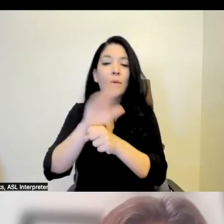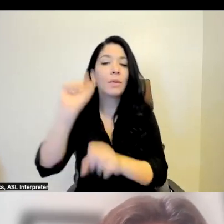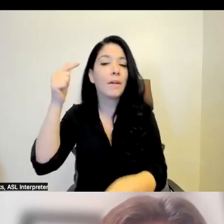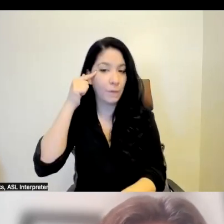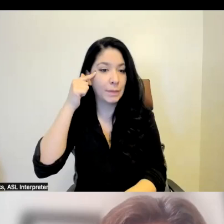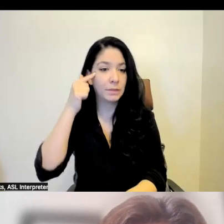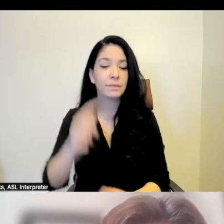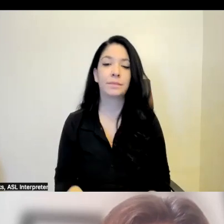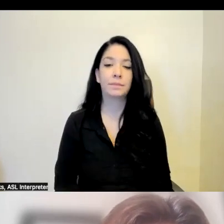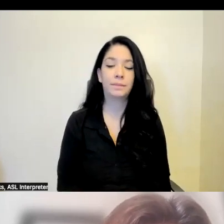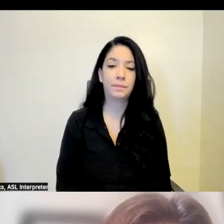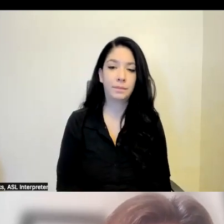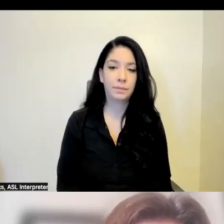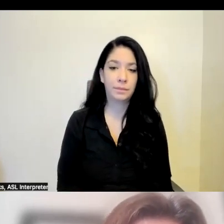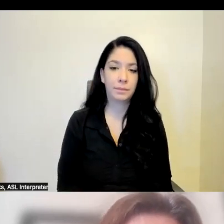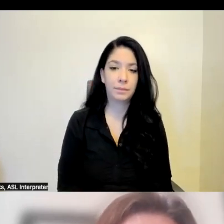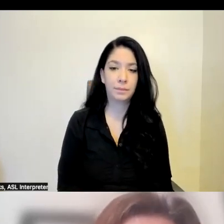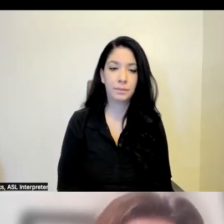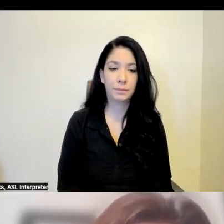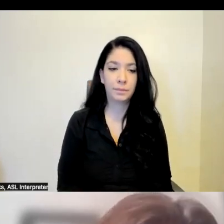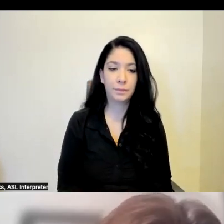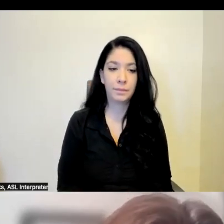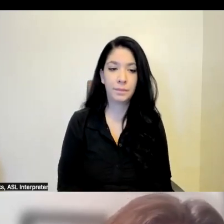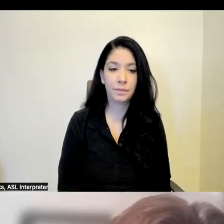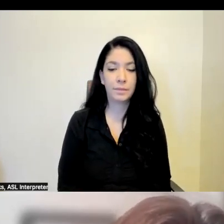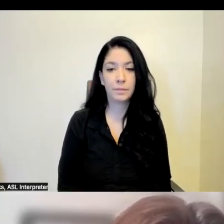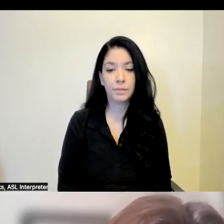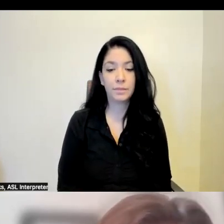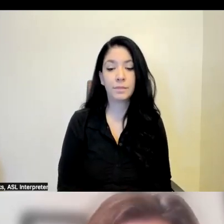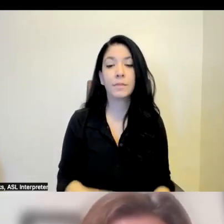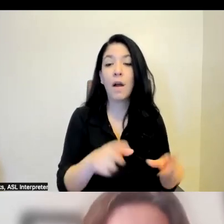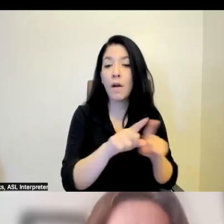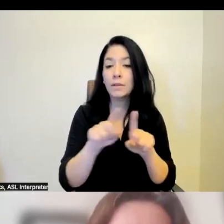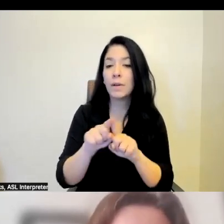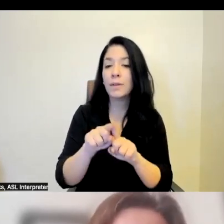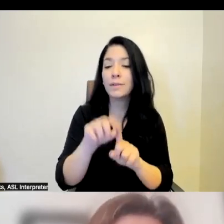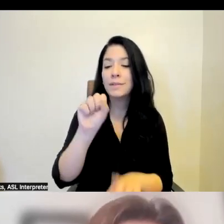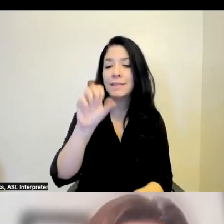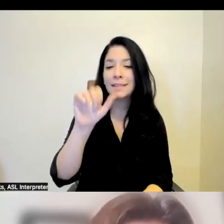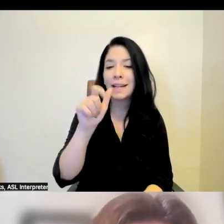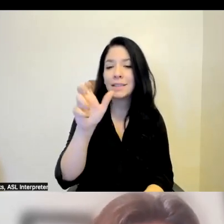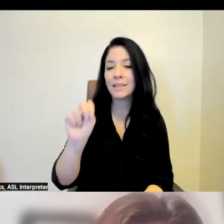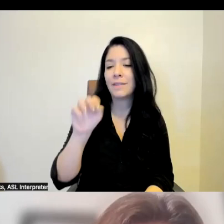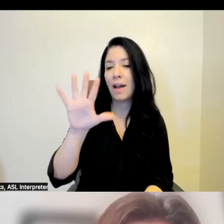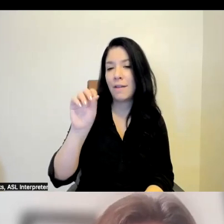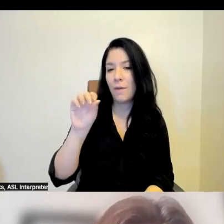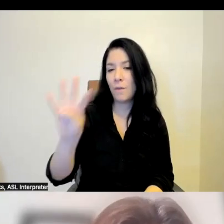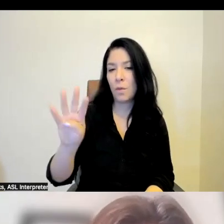to be -- that facility is also going to be covered by Section 504 of the Rehabilitation Act because